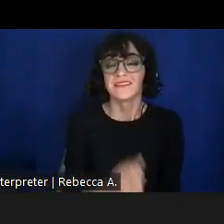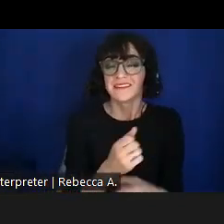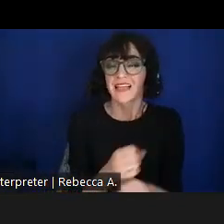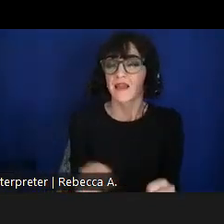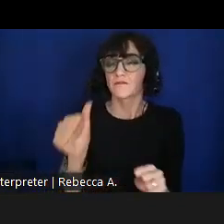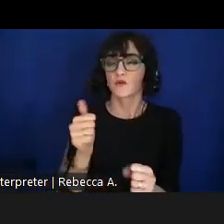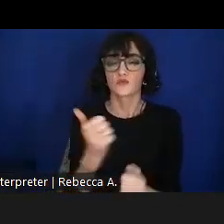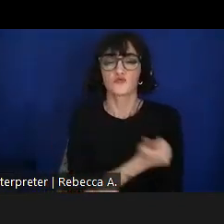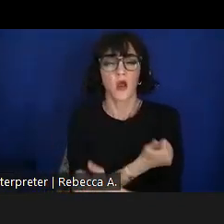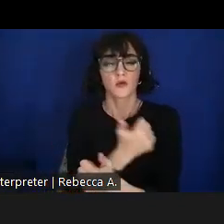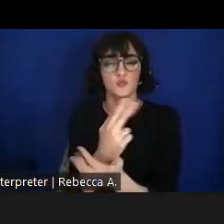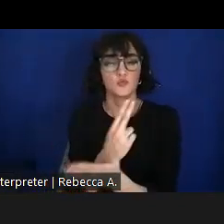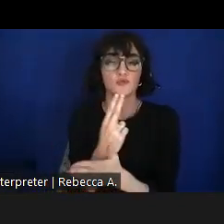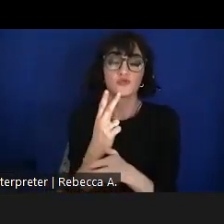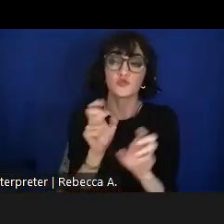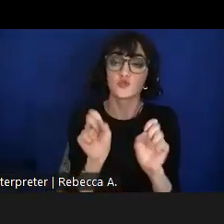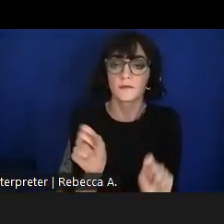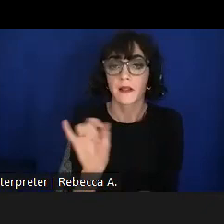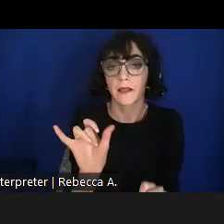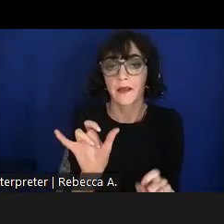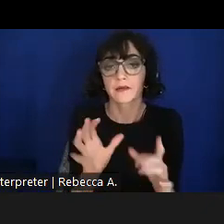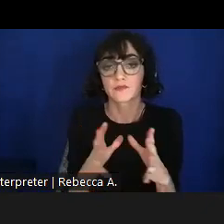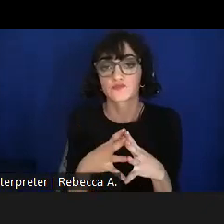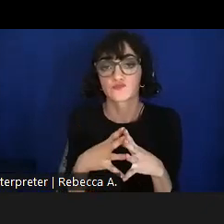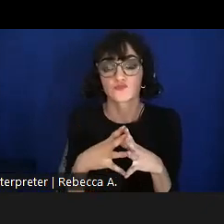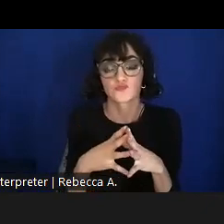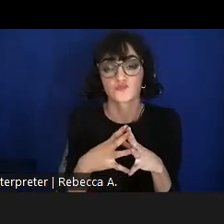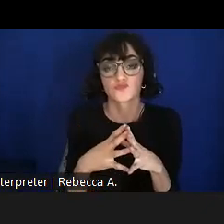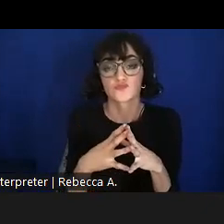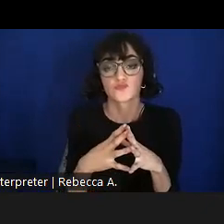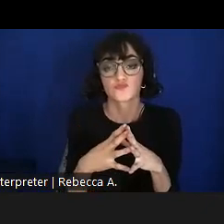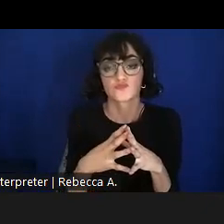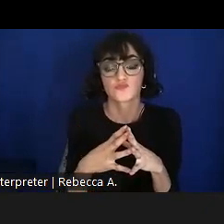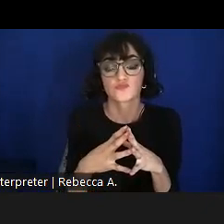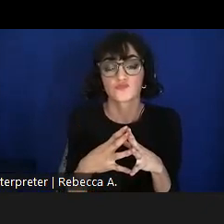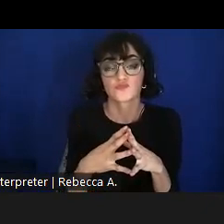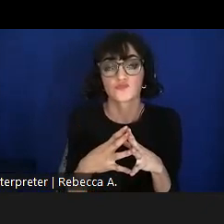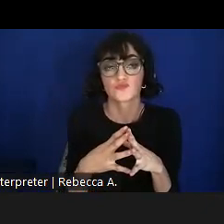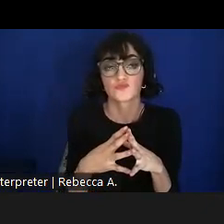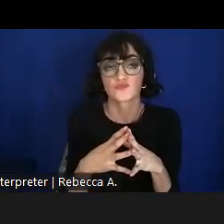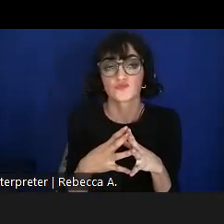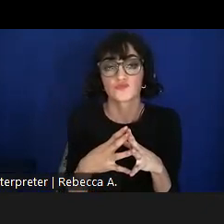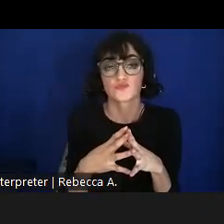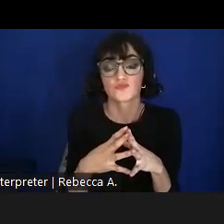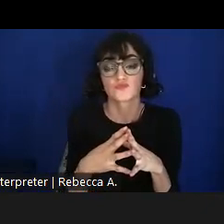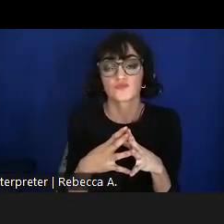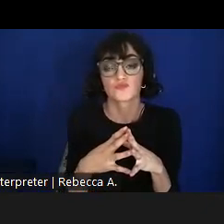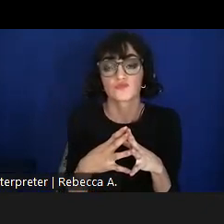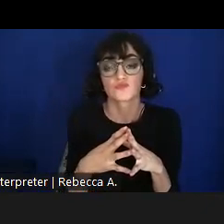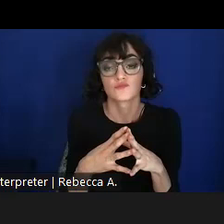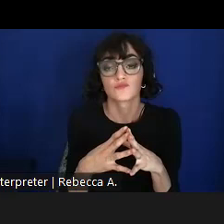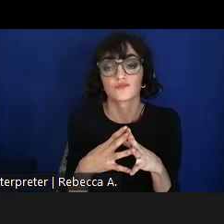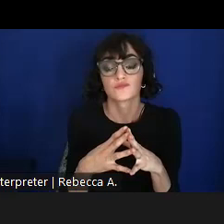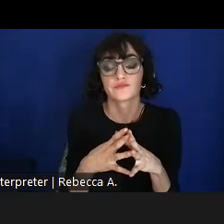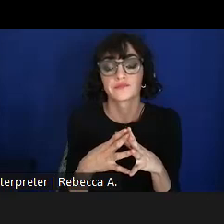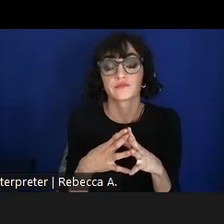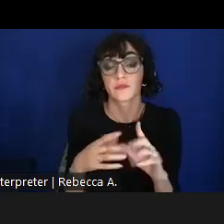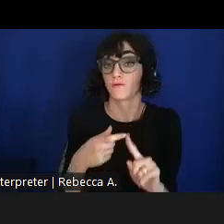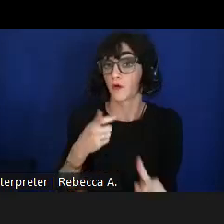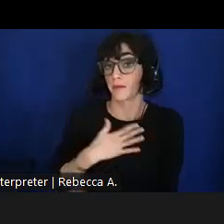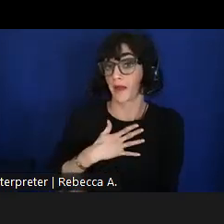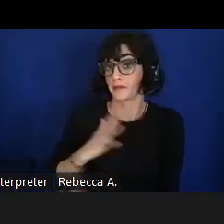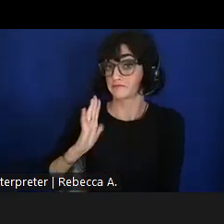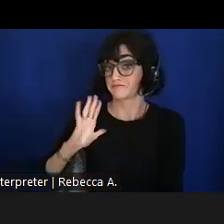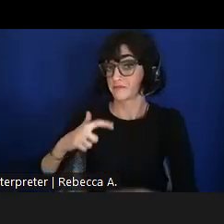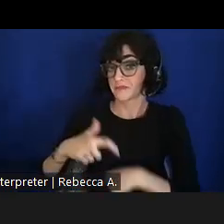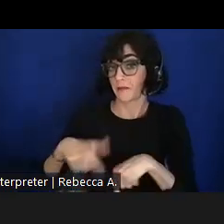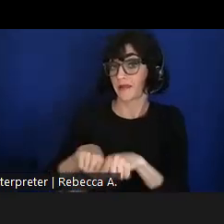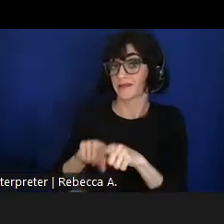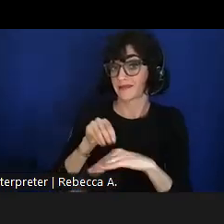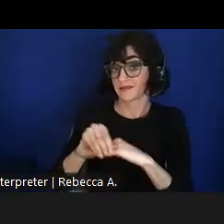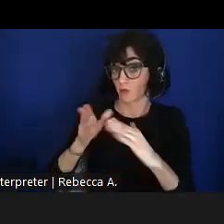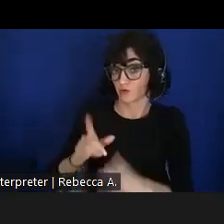like um so from my time as a substance use counselor some of the things that we used